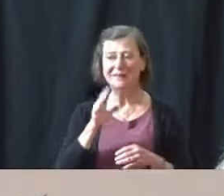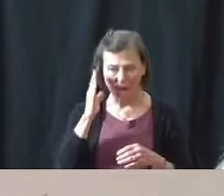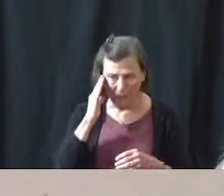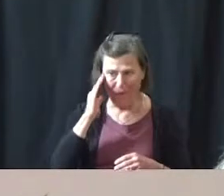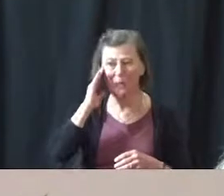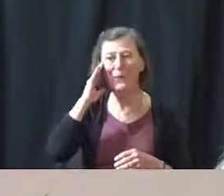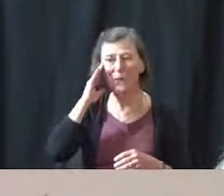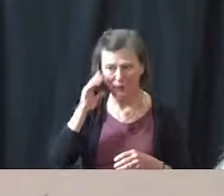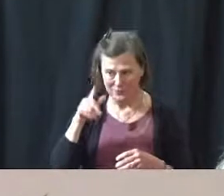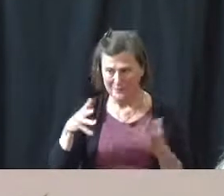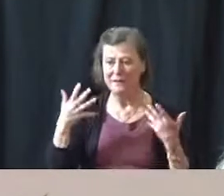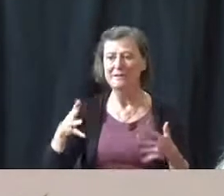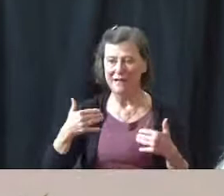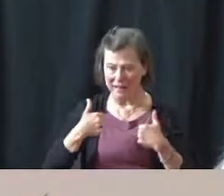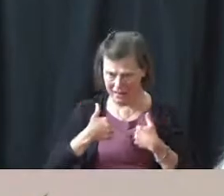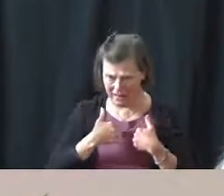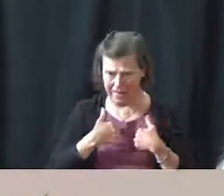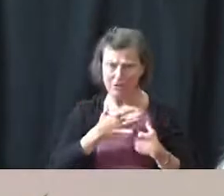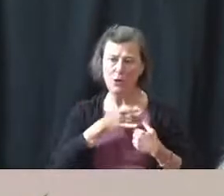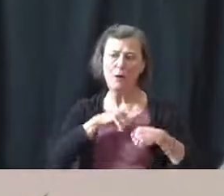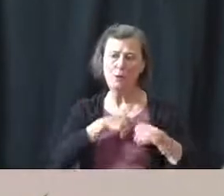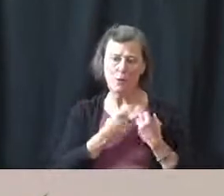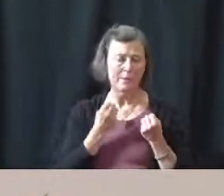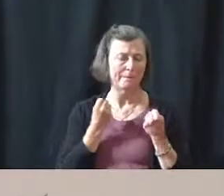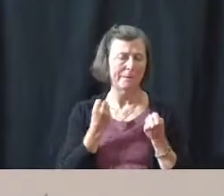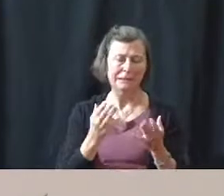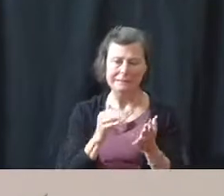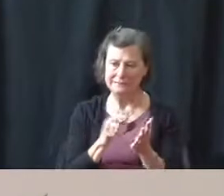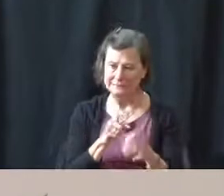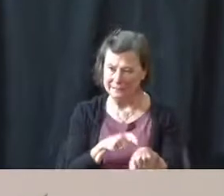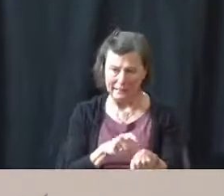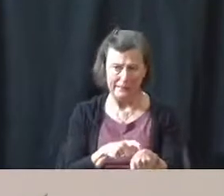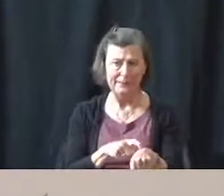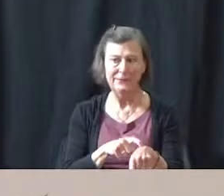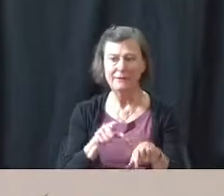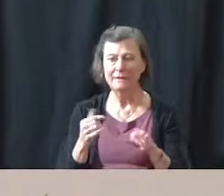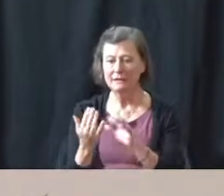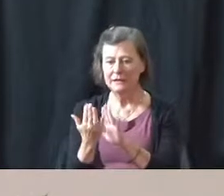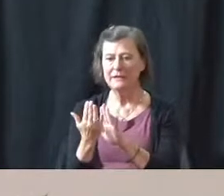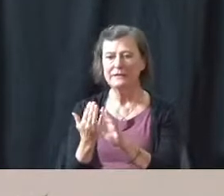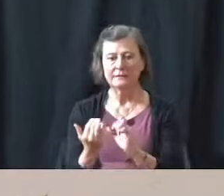You have had your heart broken many times as you've had to face all manner of heartbreak